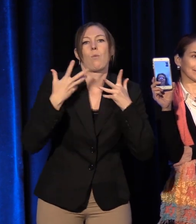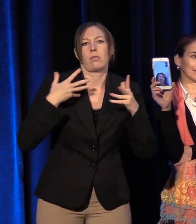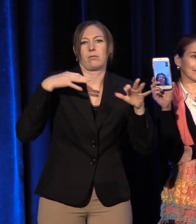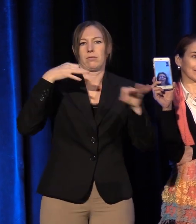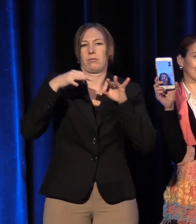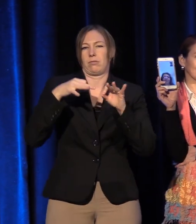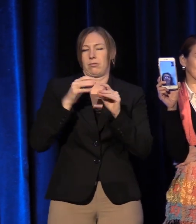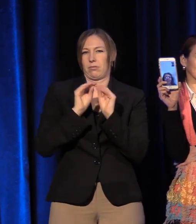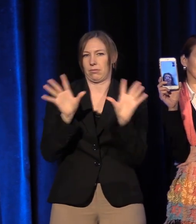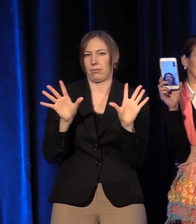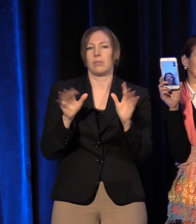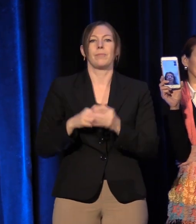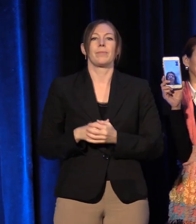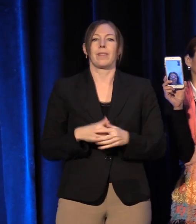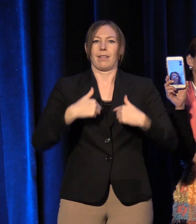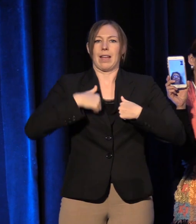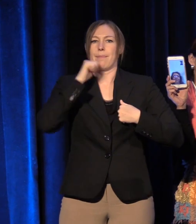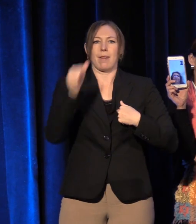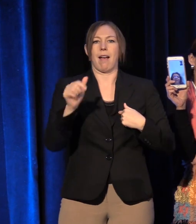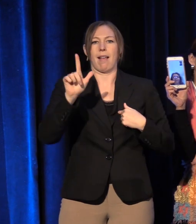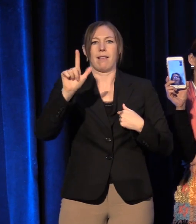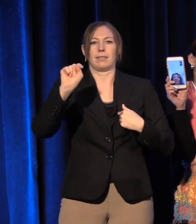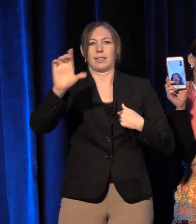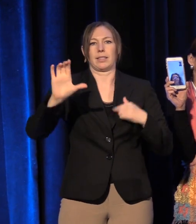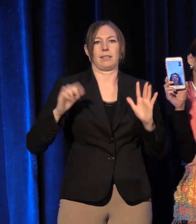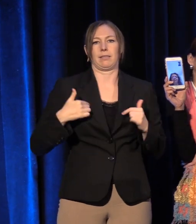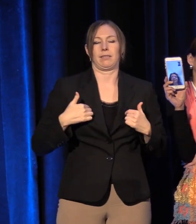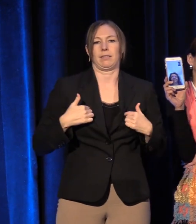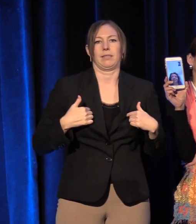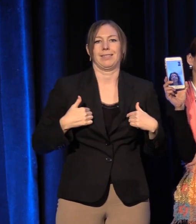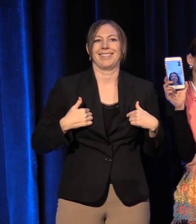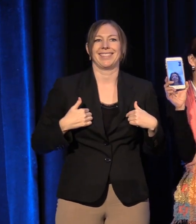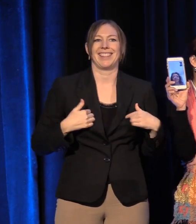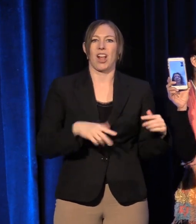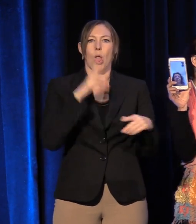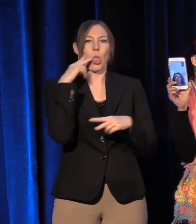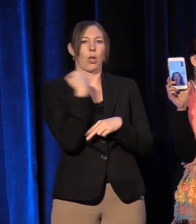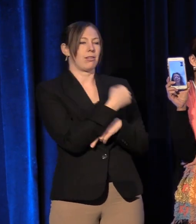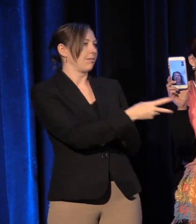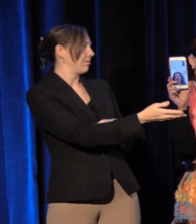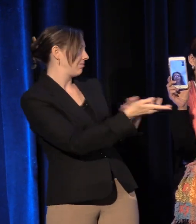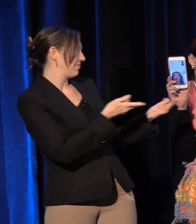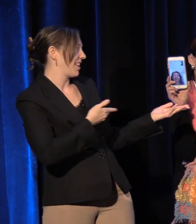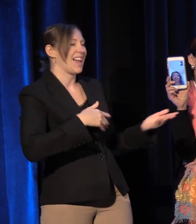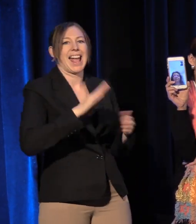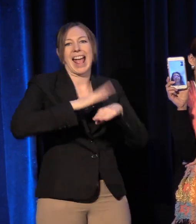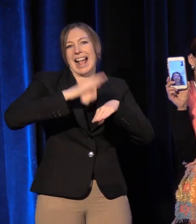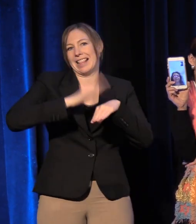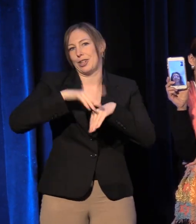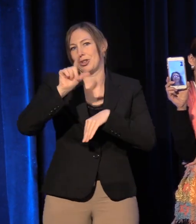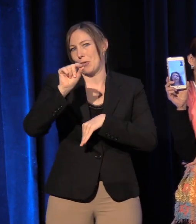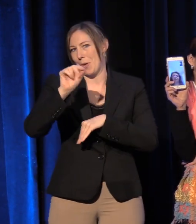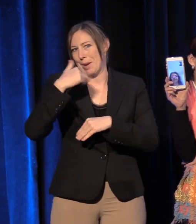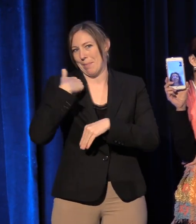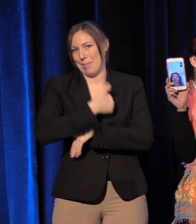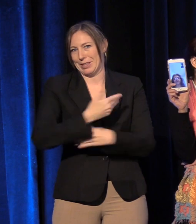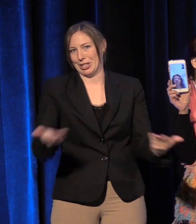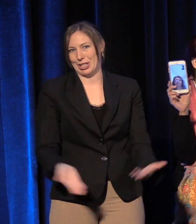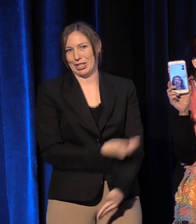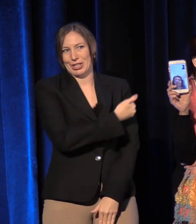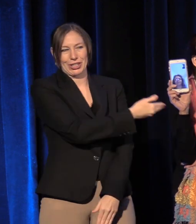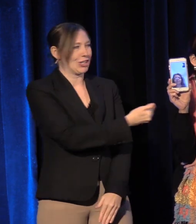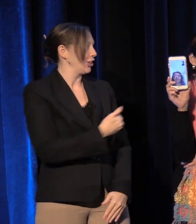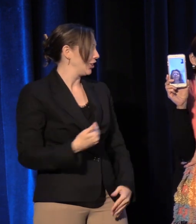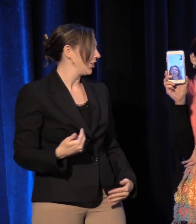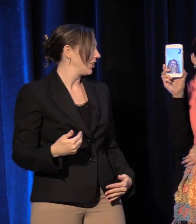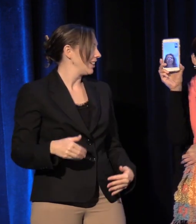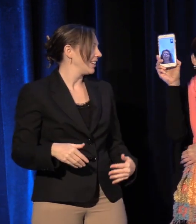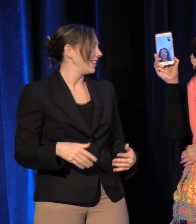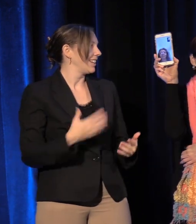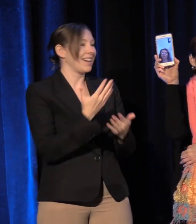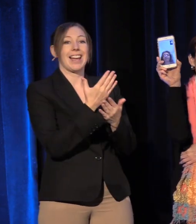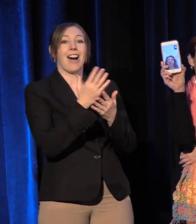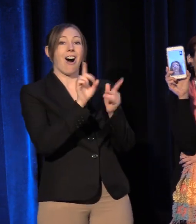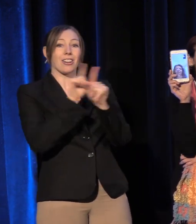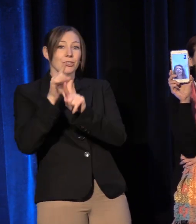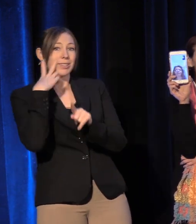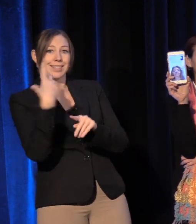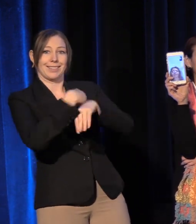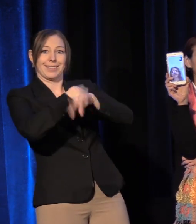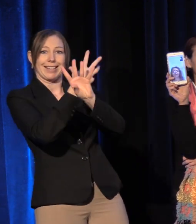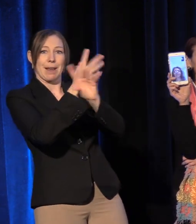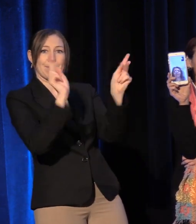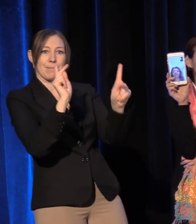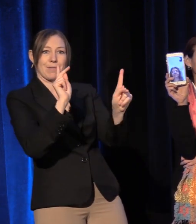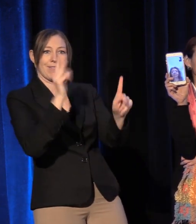To really honor the LTC, look to the twenty or so Steering Committee members standing alongside me, along with folks who are being Skyped and FaceTimed in right now.